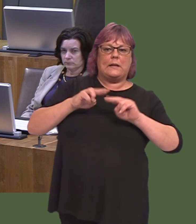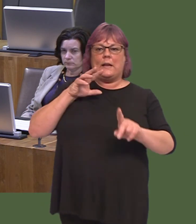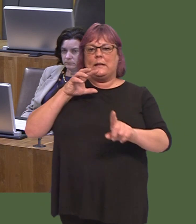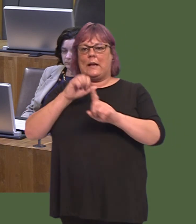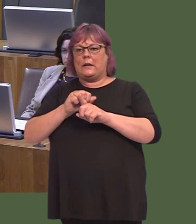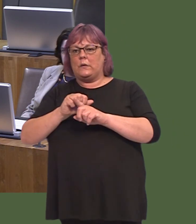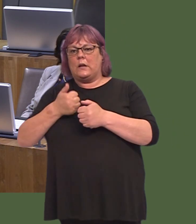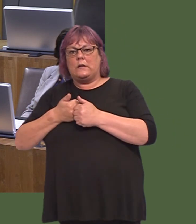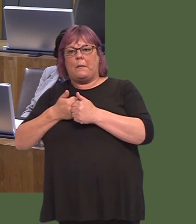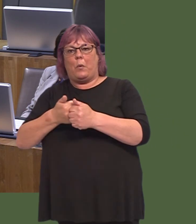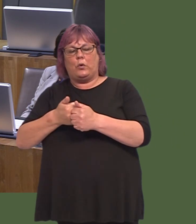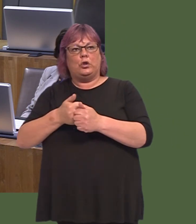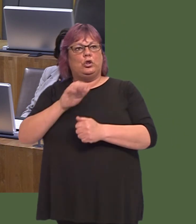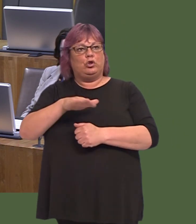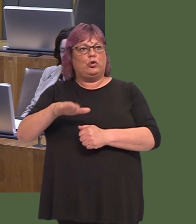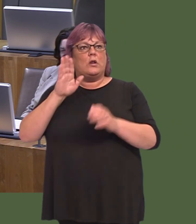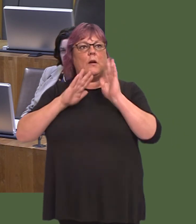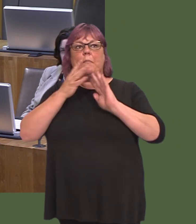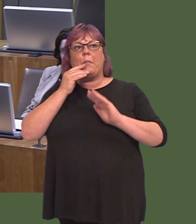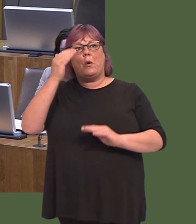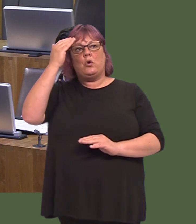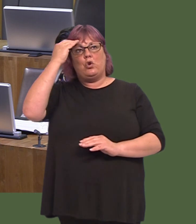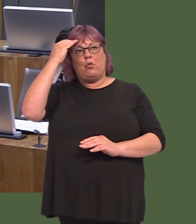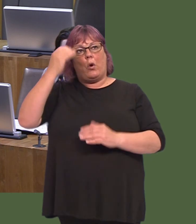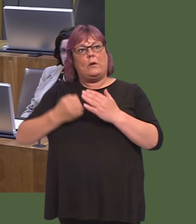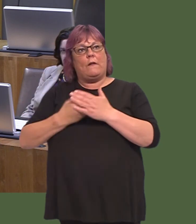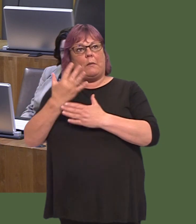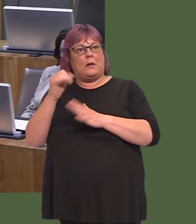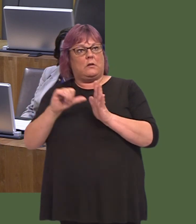diagnose and provide ongoing support for children and young people with neurodevelopmental conditions,